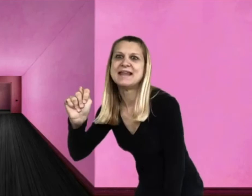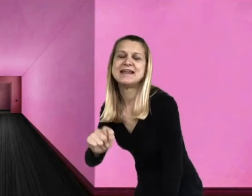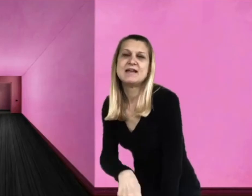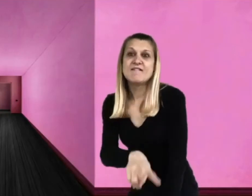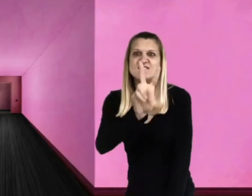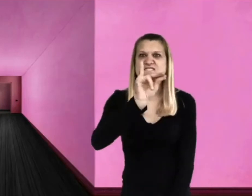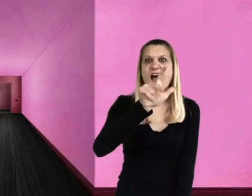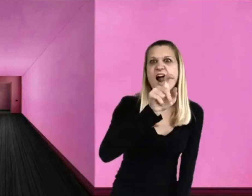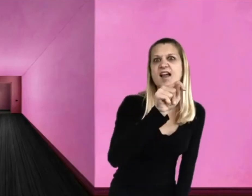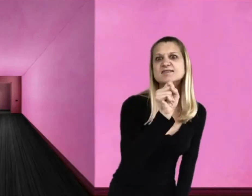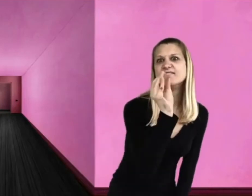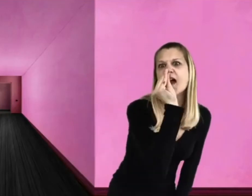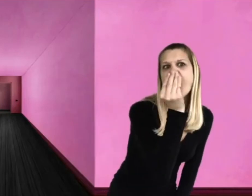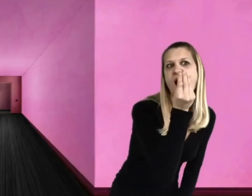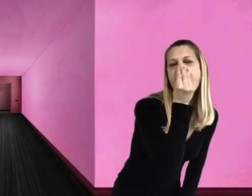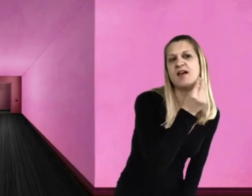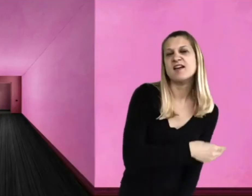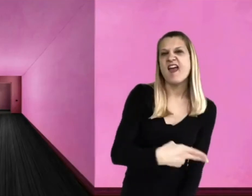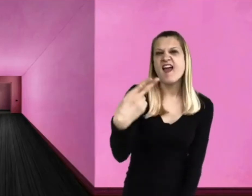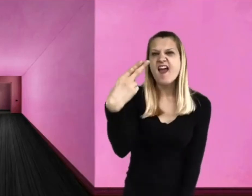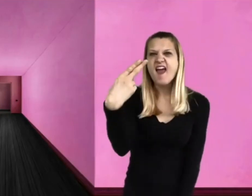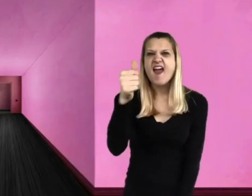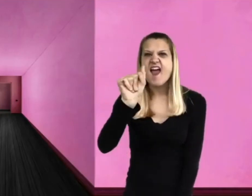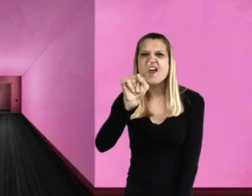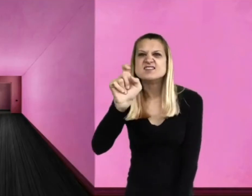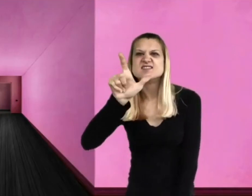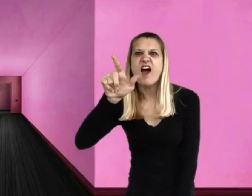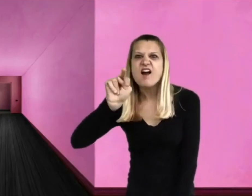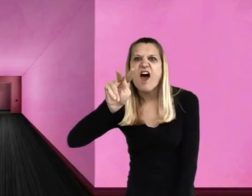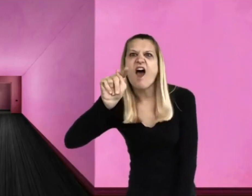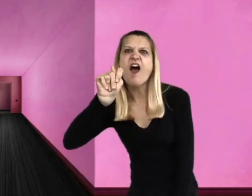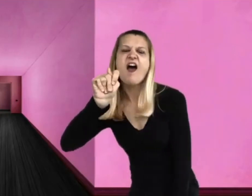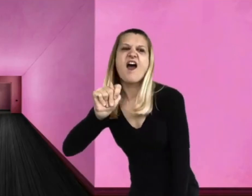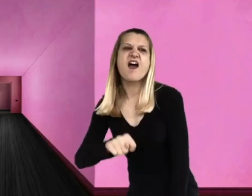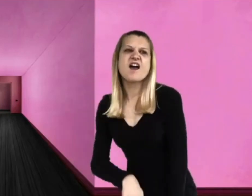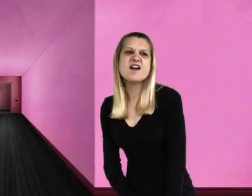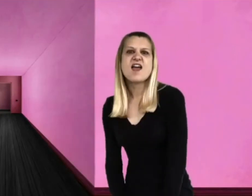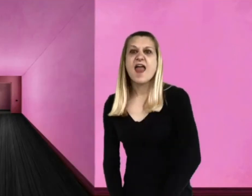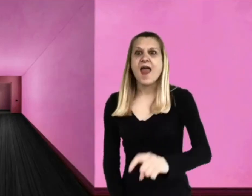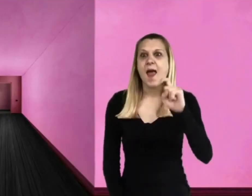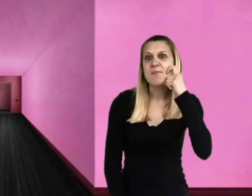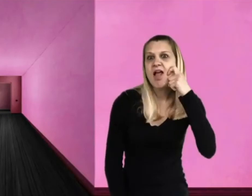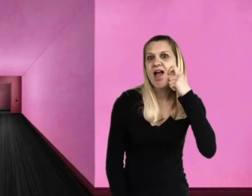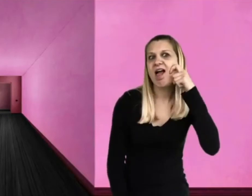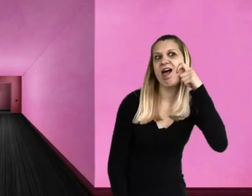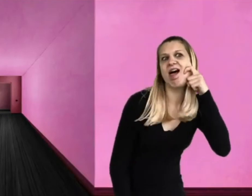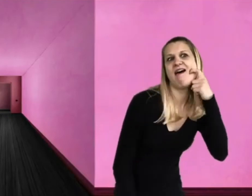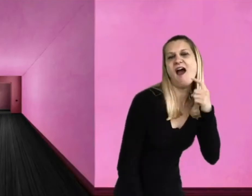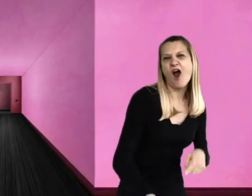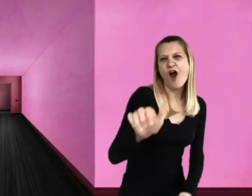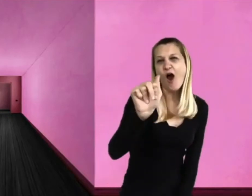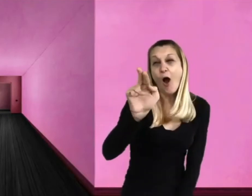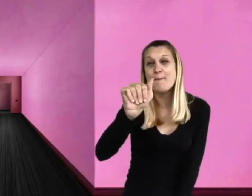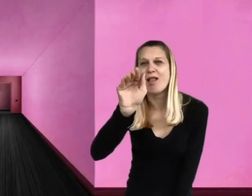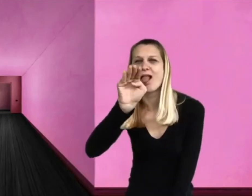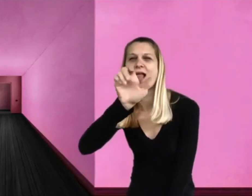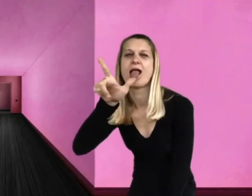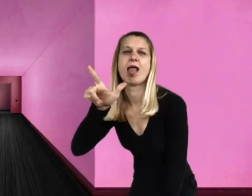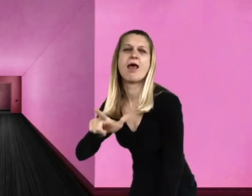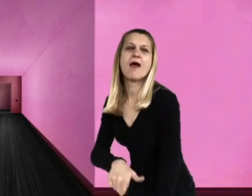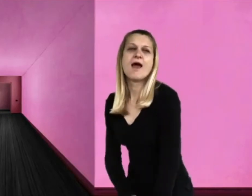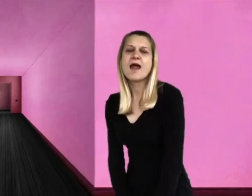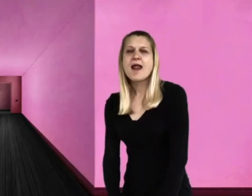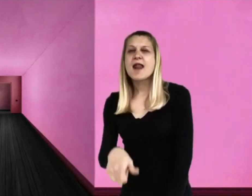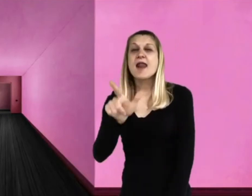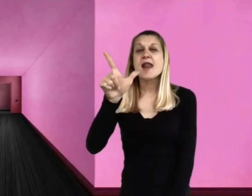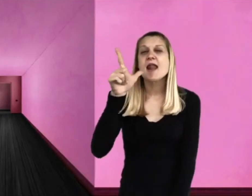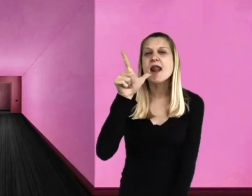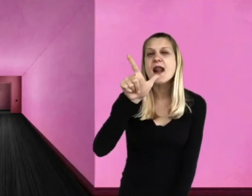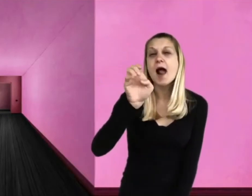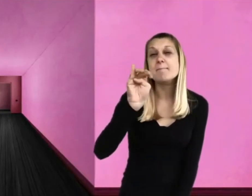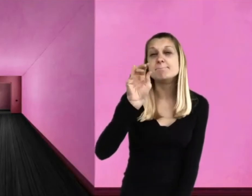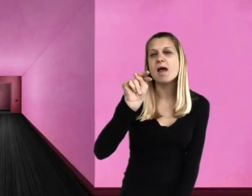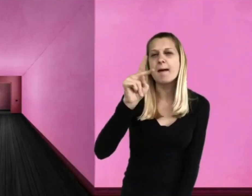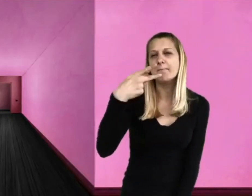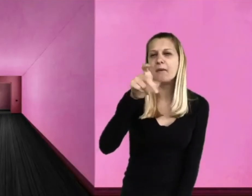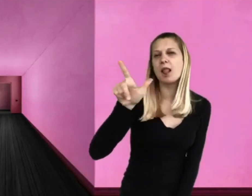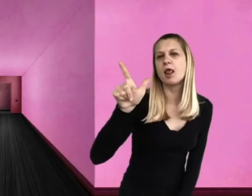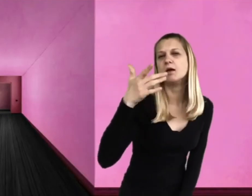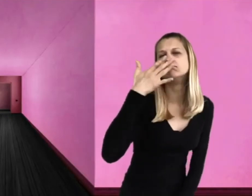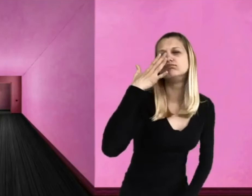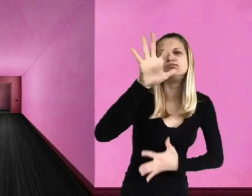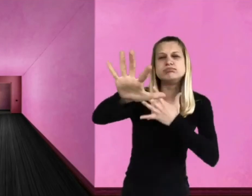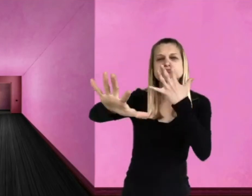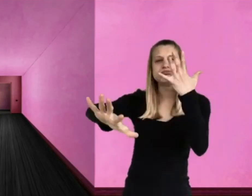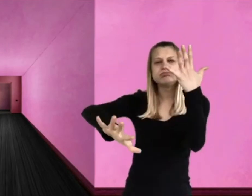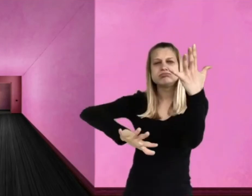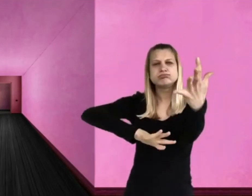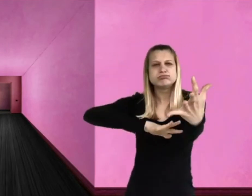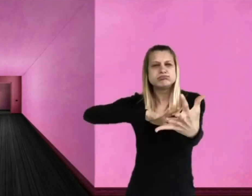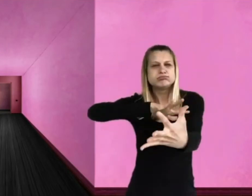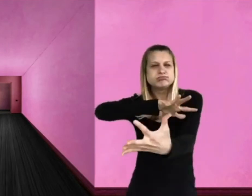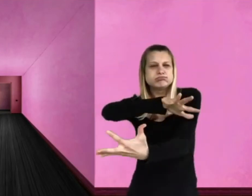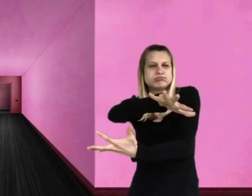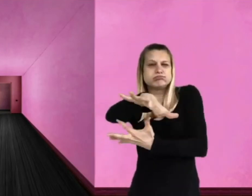violets and crushed hazelnuts and apple blossom and caramel and lemon peel...